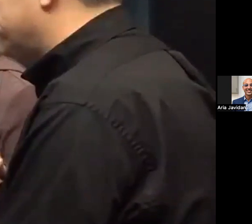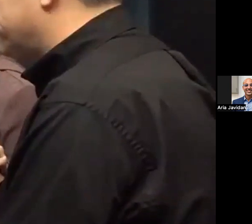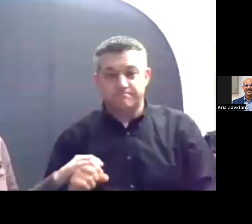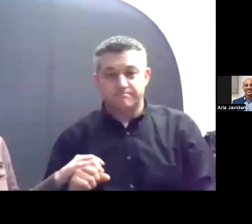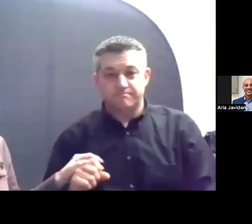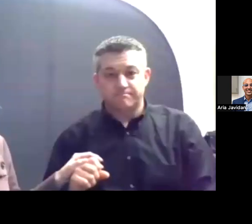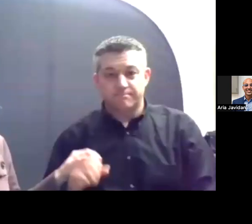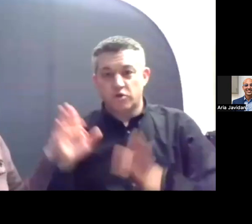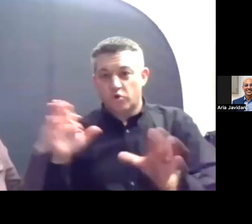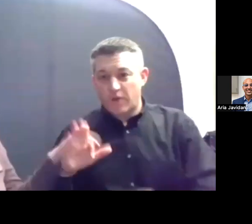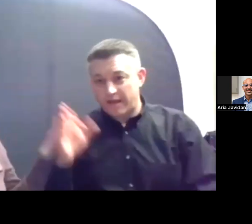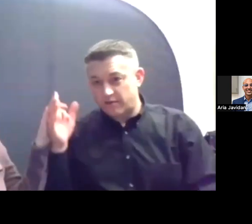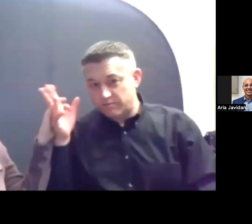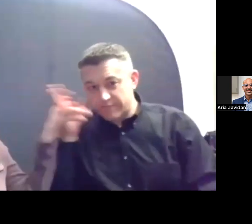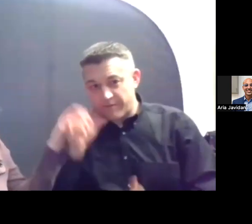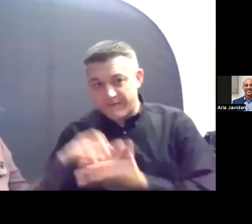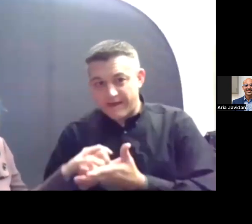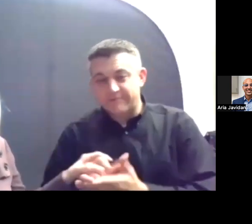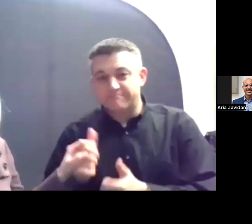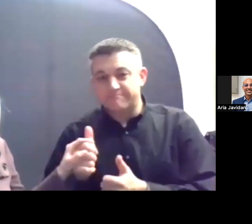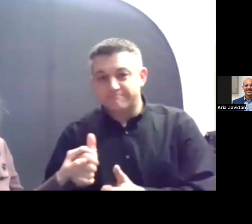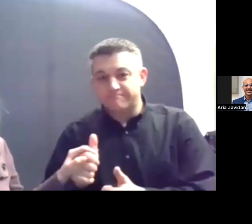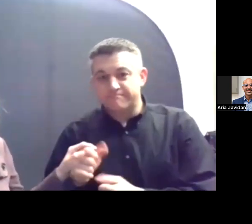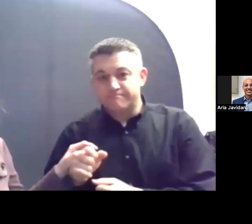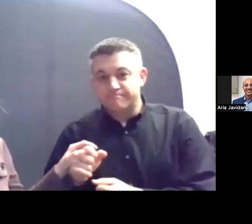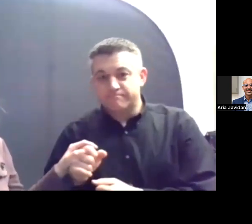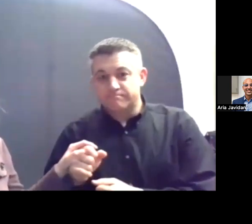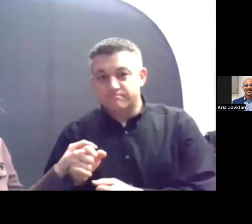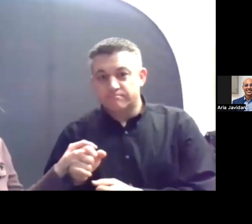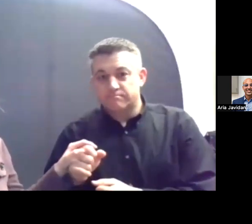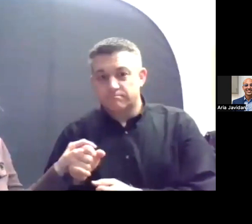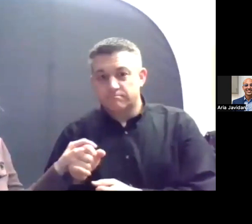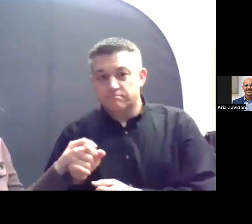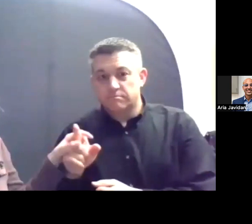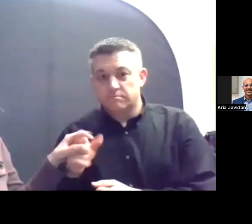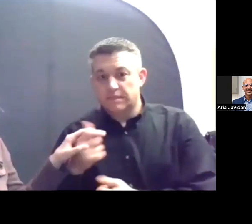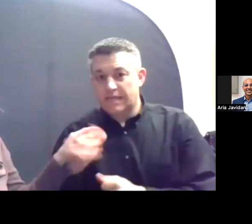great to hear thank you. if there any problems with communication just let me